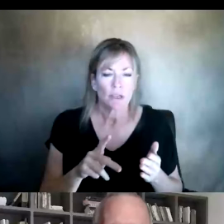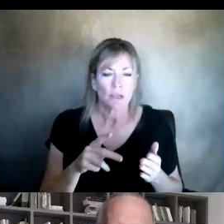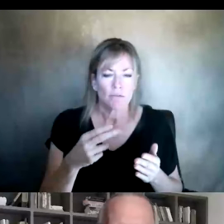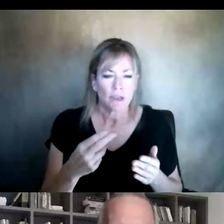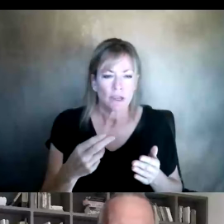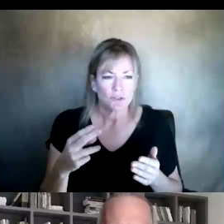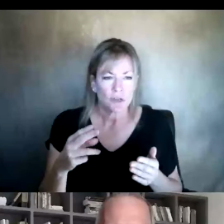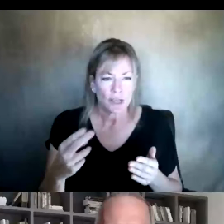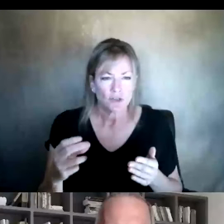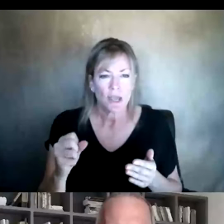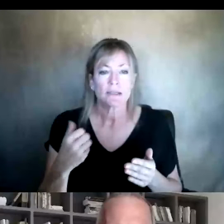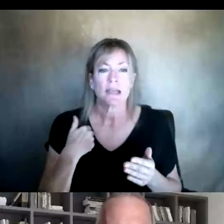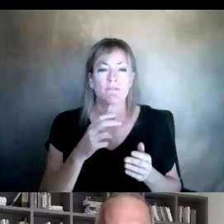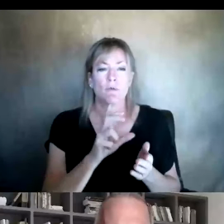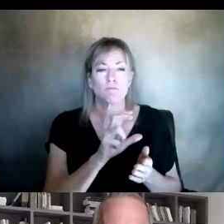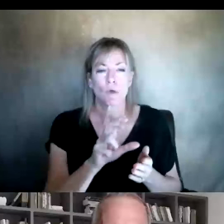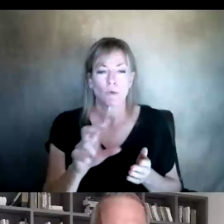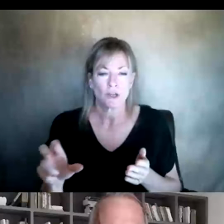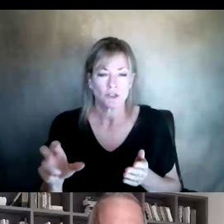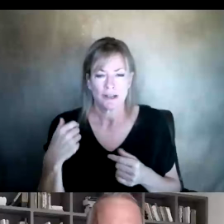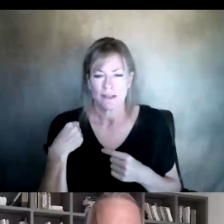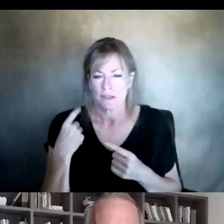GOING ON THE APPROPRIATIONS TOUR THIS WEEK AND PAST WEEK